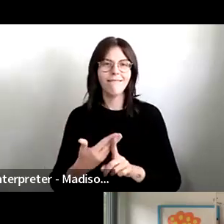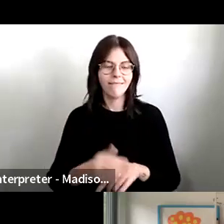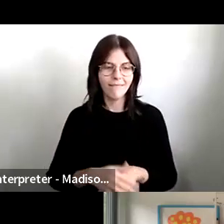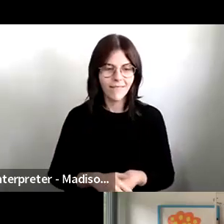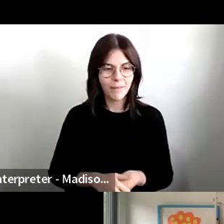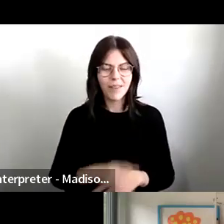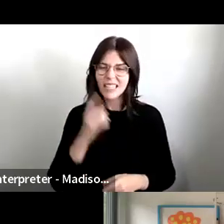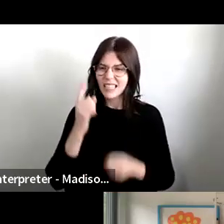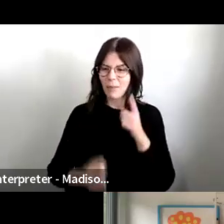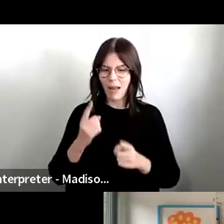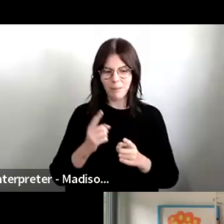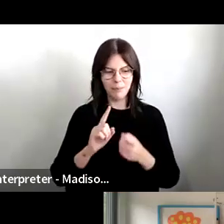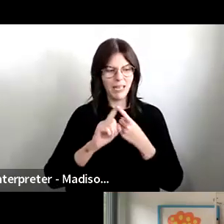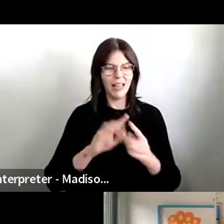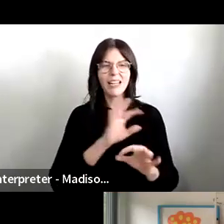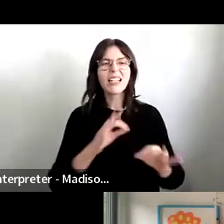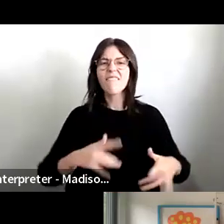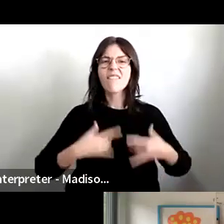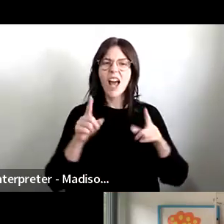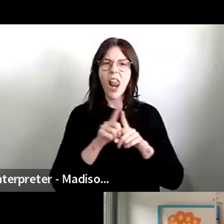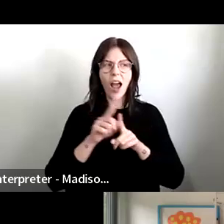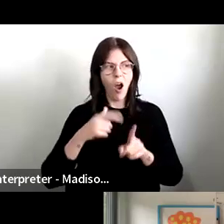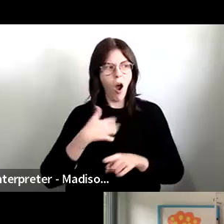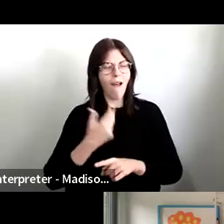doesn't feel like you've got all the experience you need, because it's such a responsibility - but